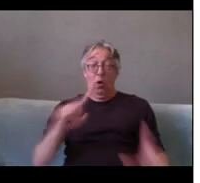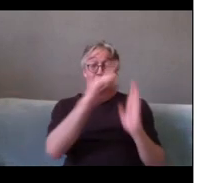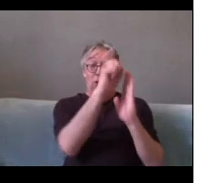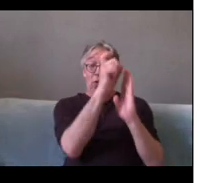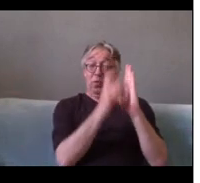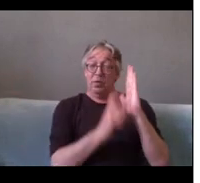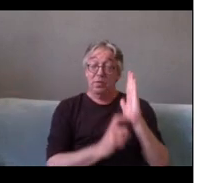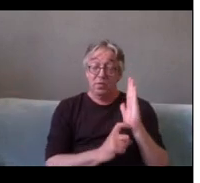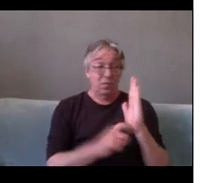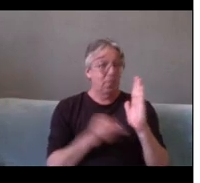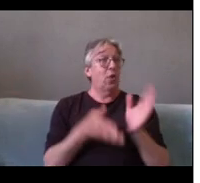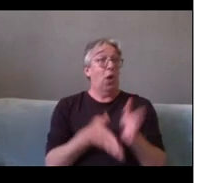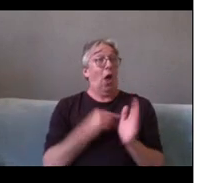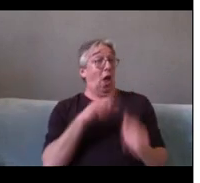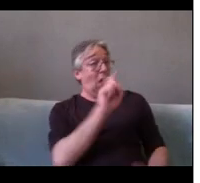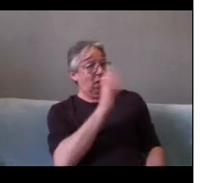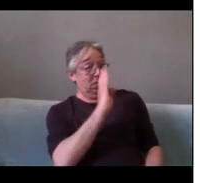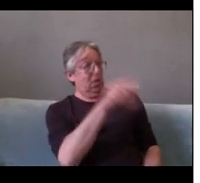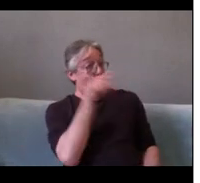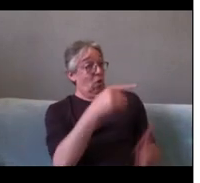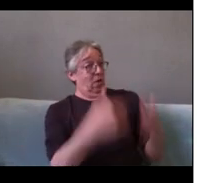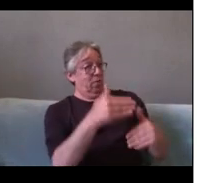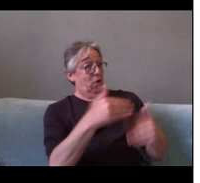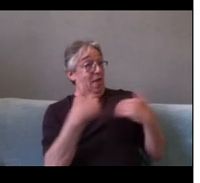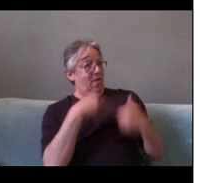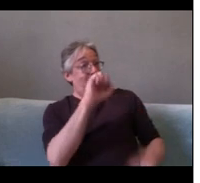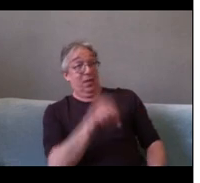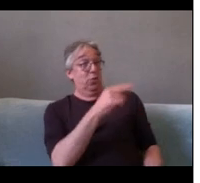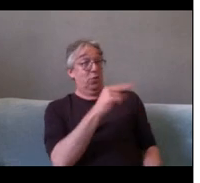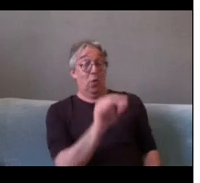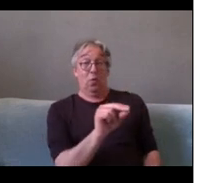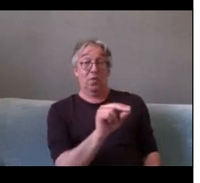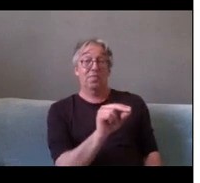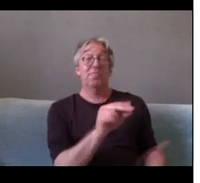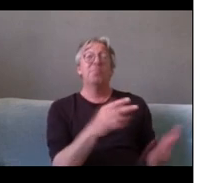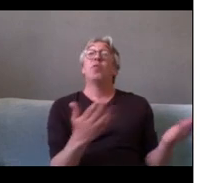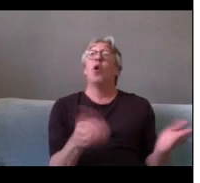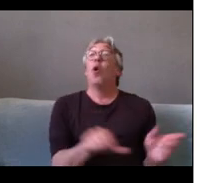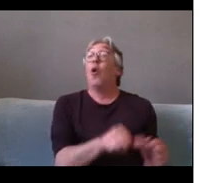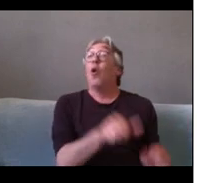A smaller group of countries ask, in addition to the direct question